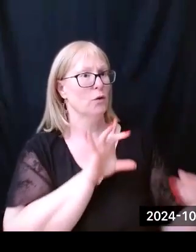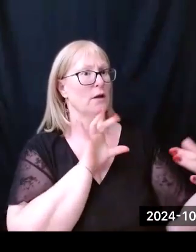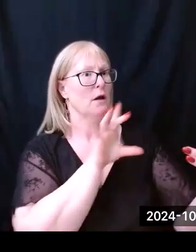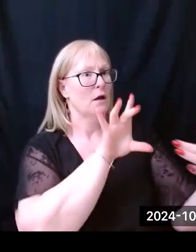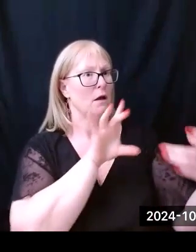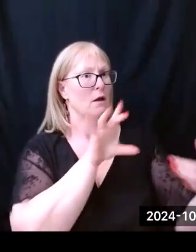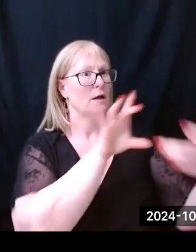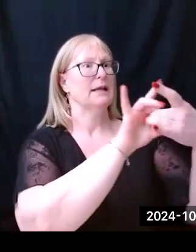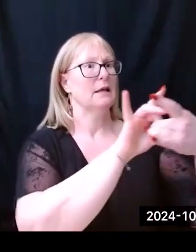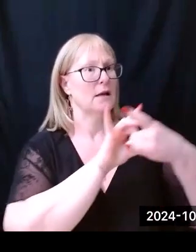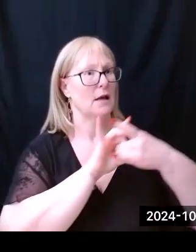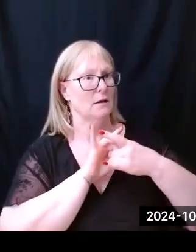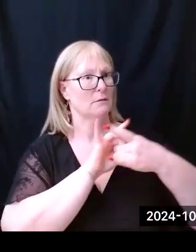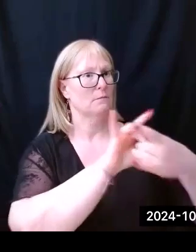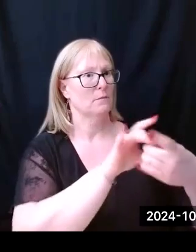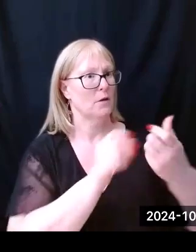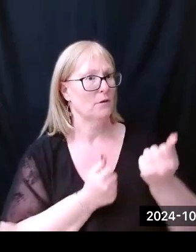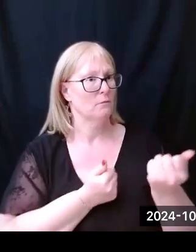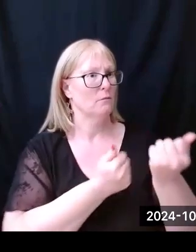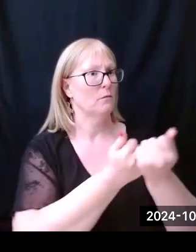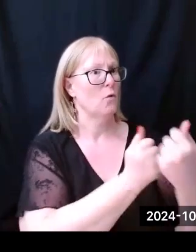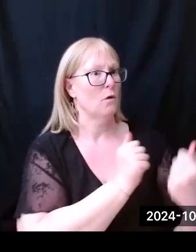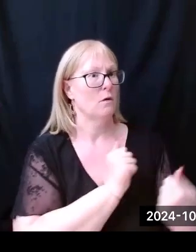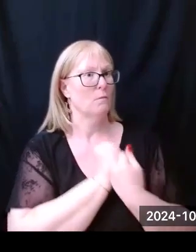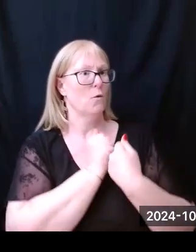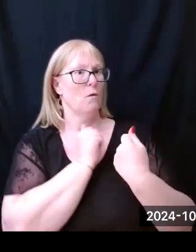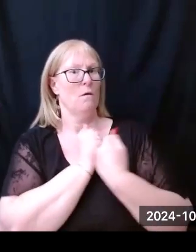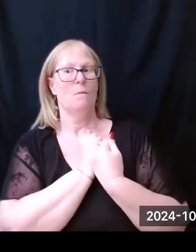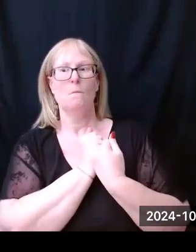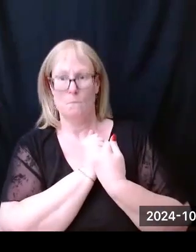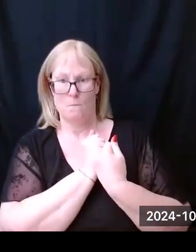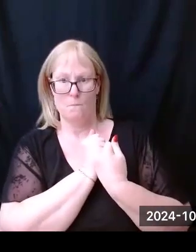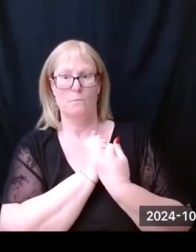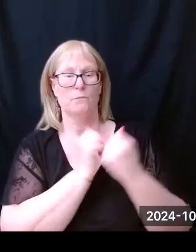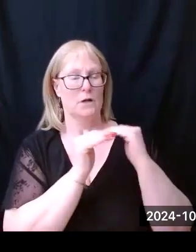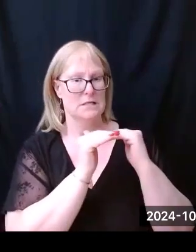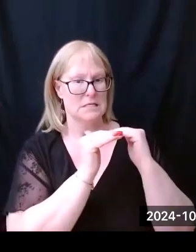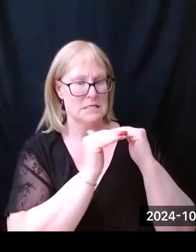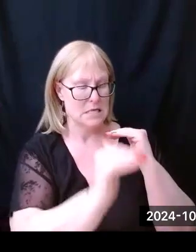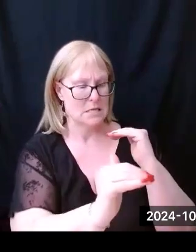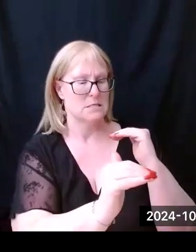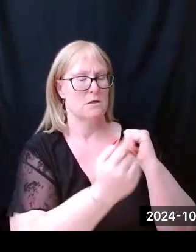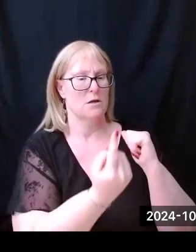who's going to help support you over time, consistently that's what makes the best outcomes.